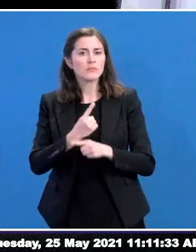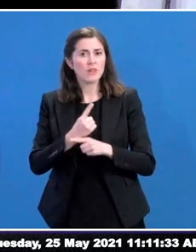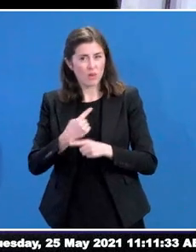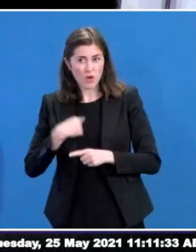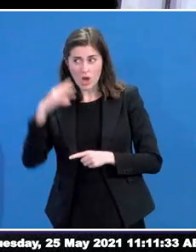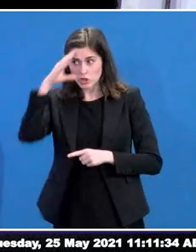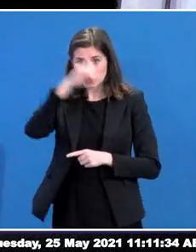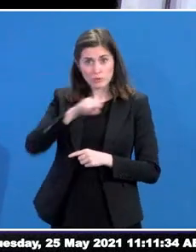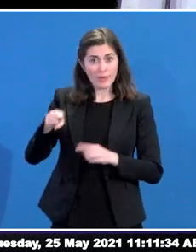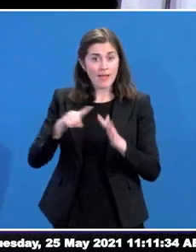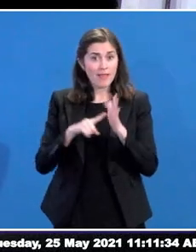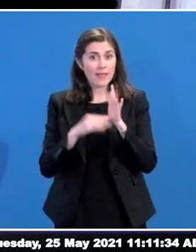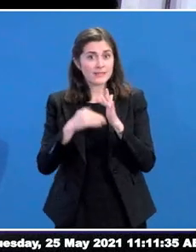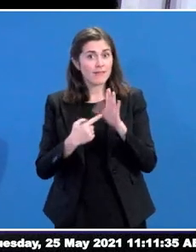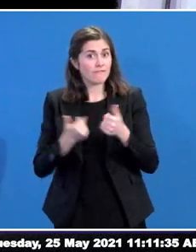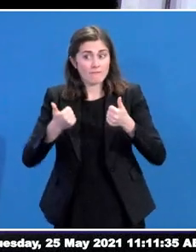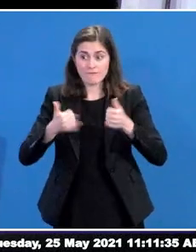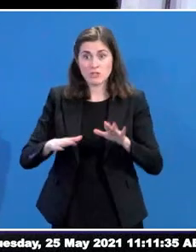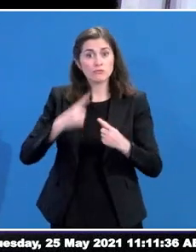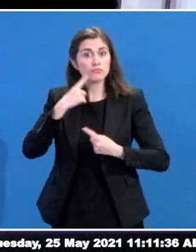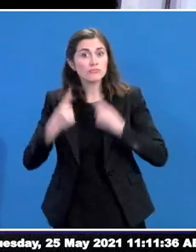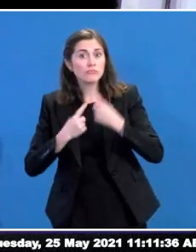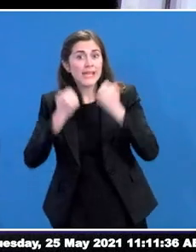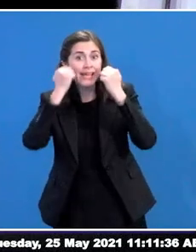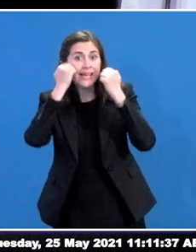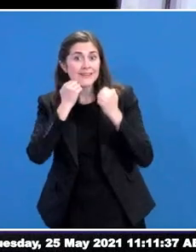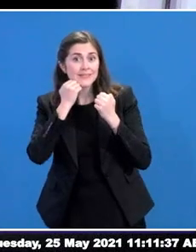your evidence for the moment subject to what Ms Eastman has said.